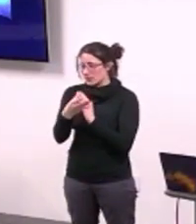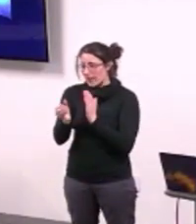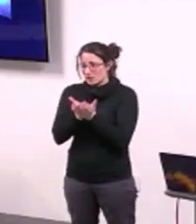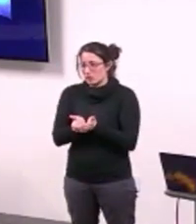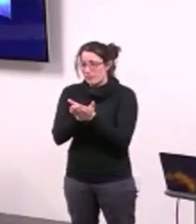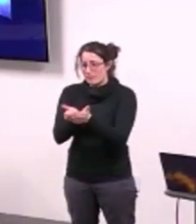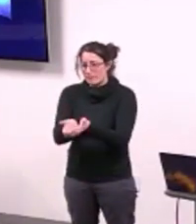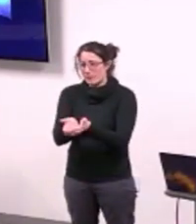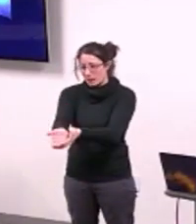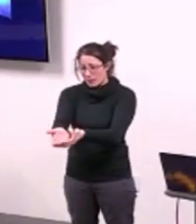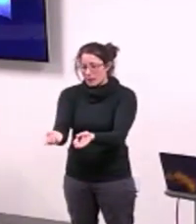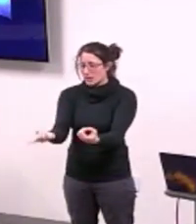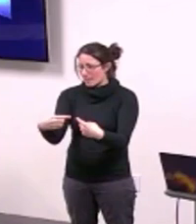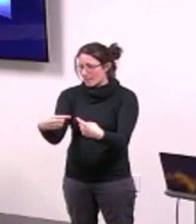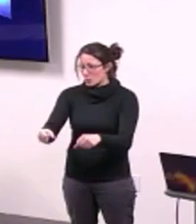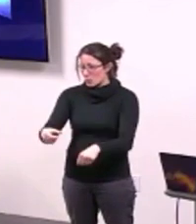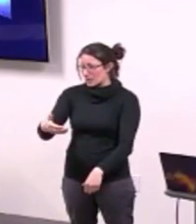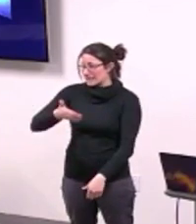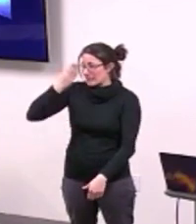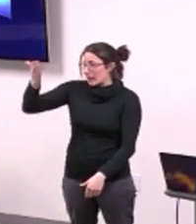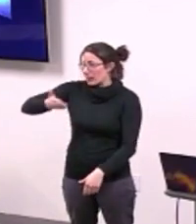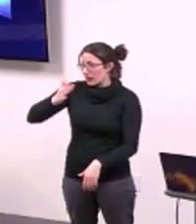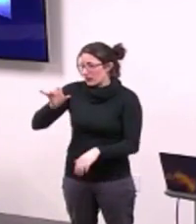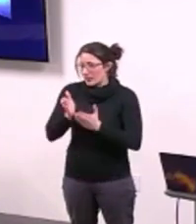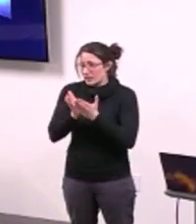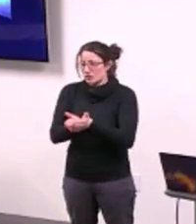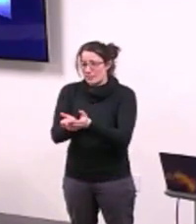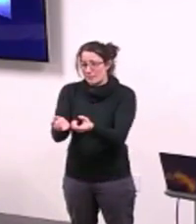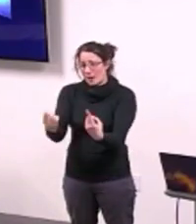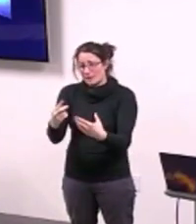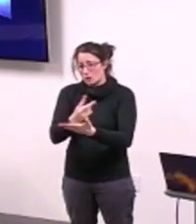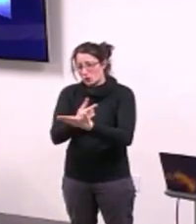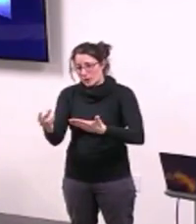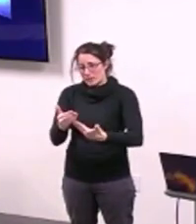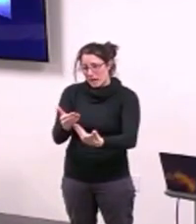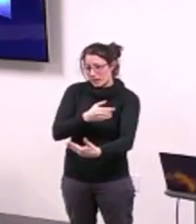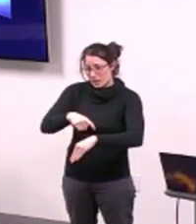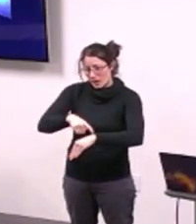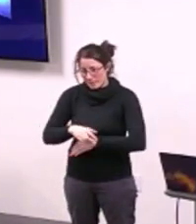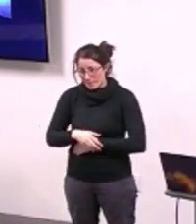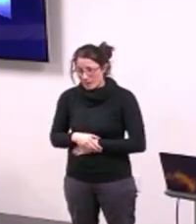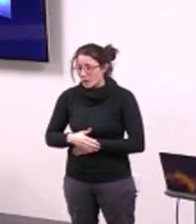coming up, you could smell the ship two weeks away. You knew the ship was coming